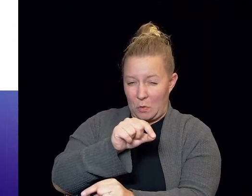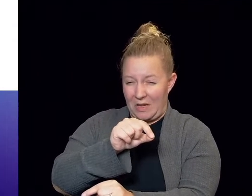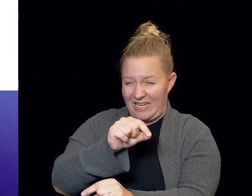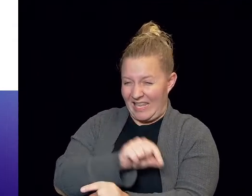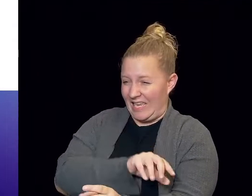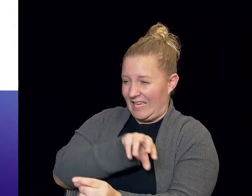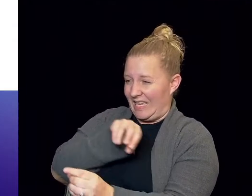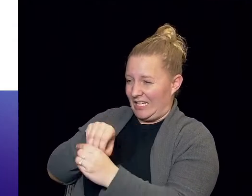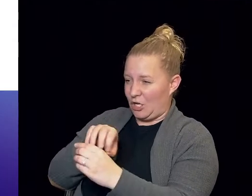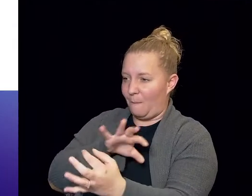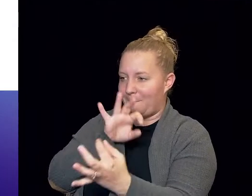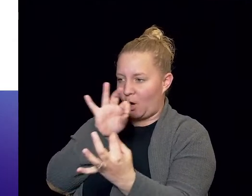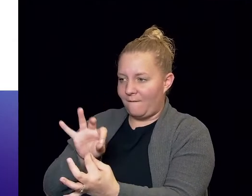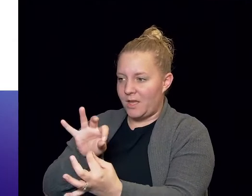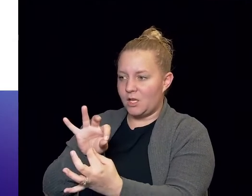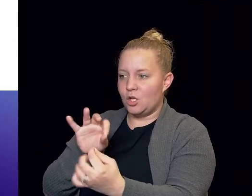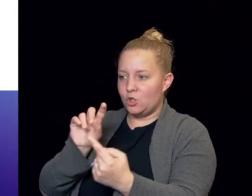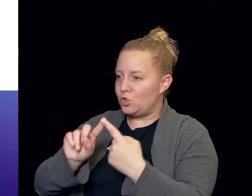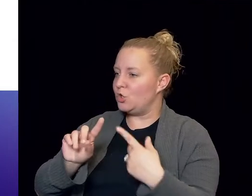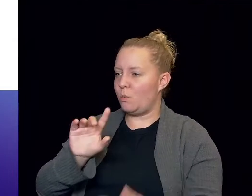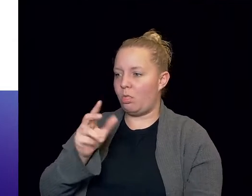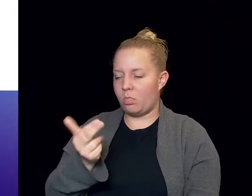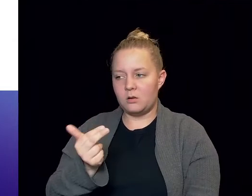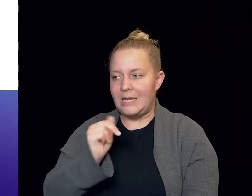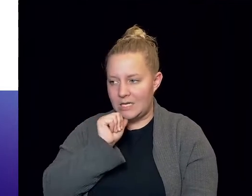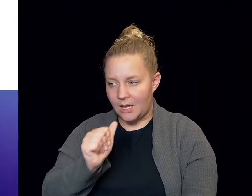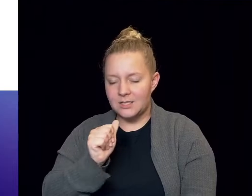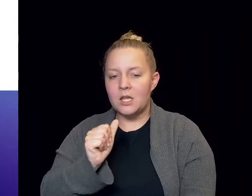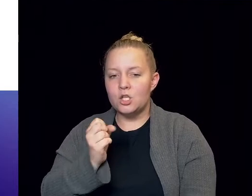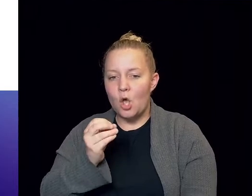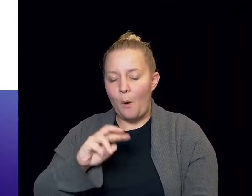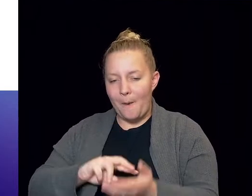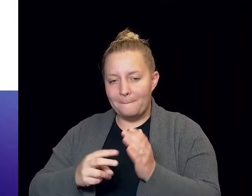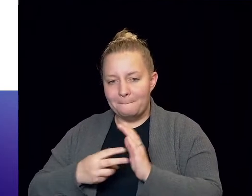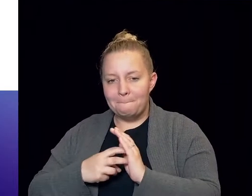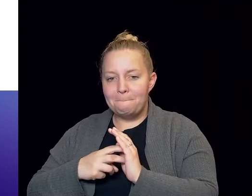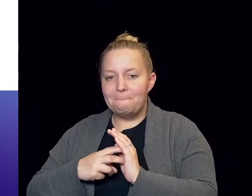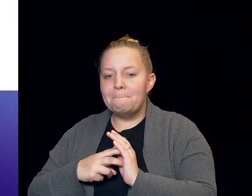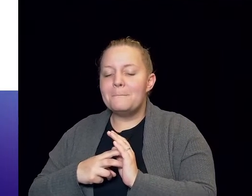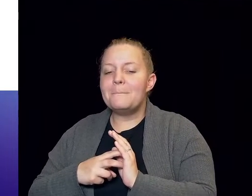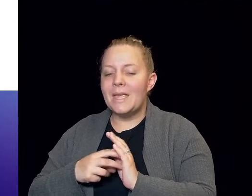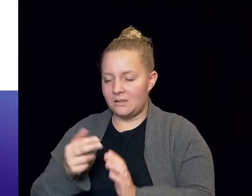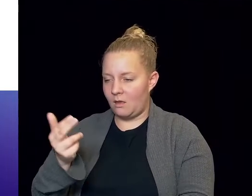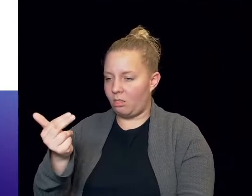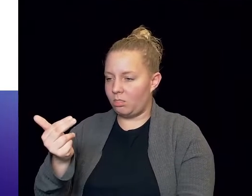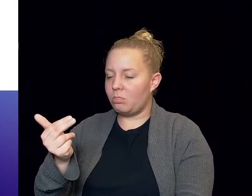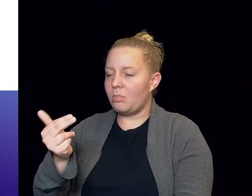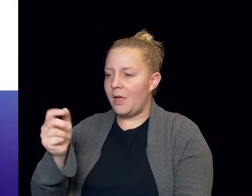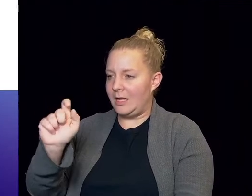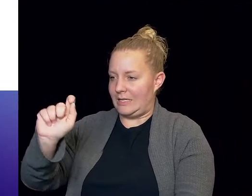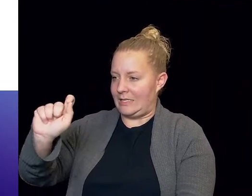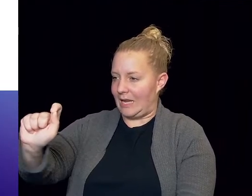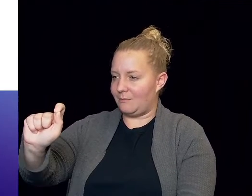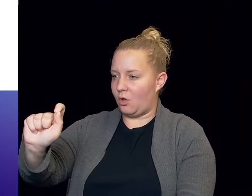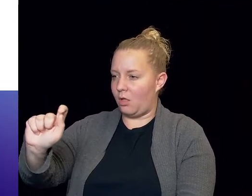case, you're going to put a decimal up here and a decimal down here with a 0. Now, what that